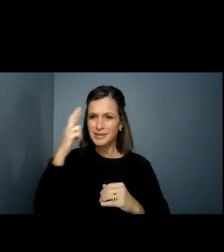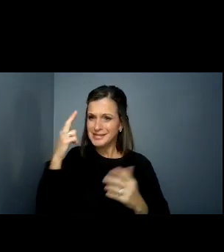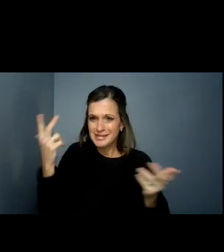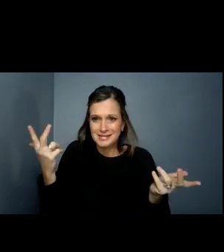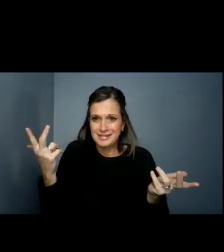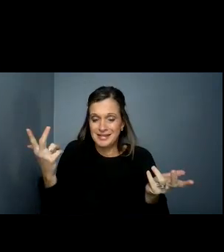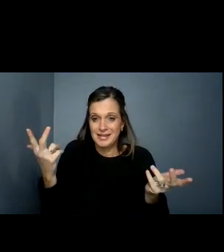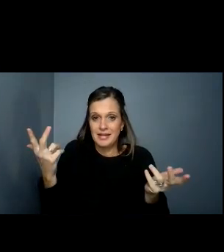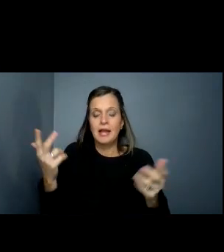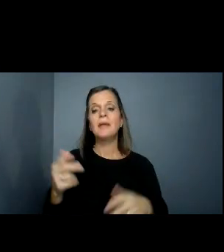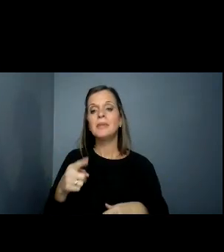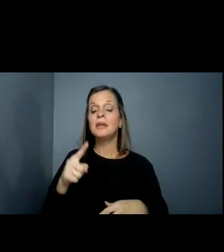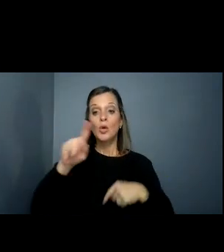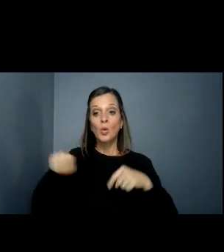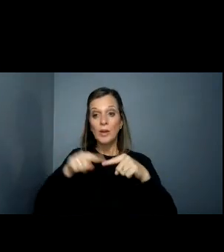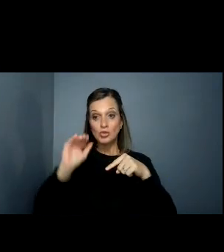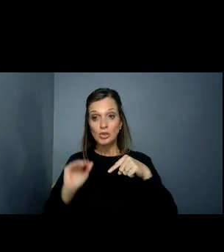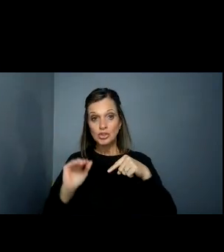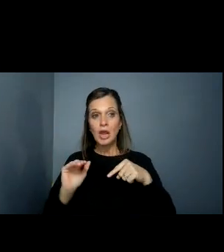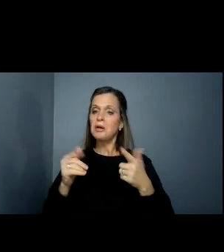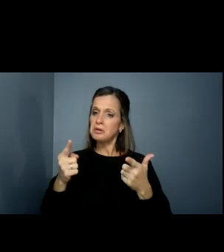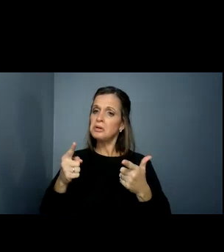cause it, but usually it's. Some of the some type of